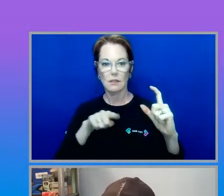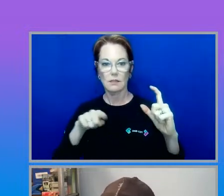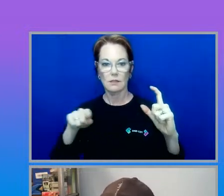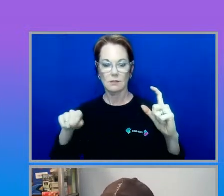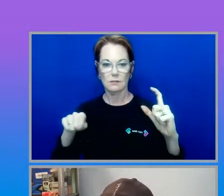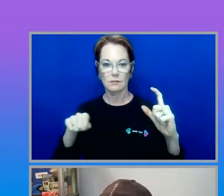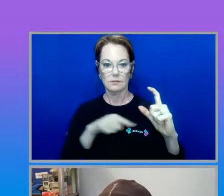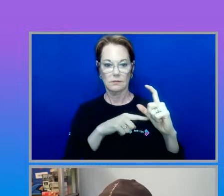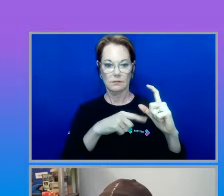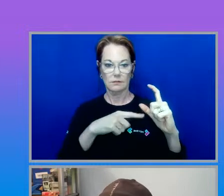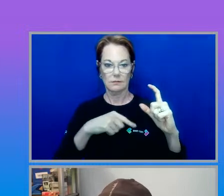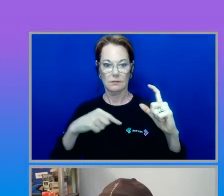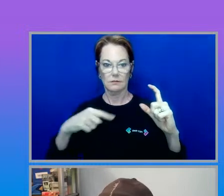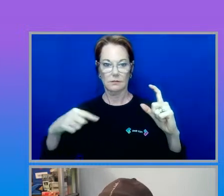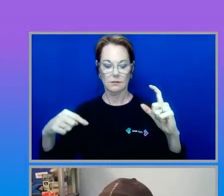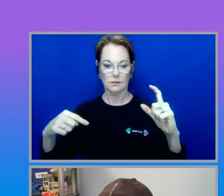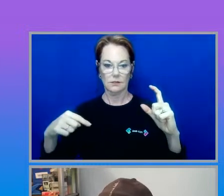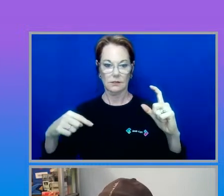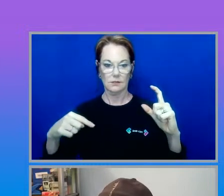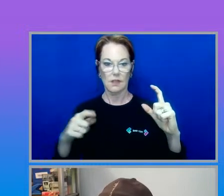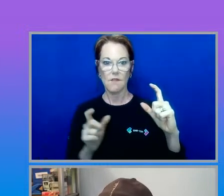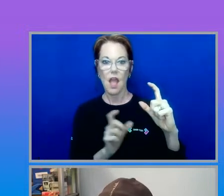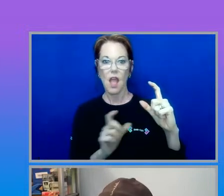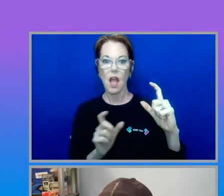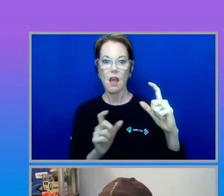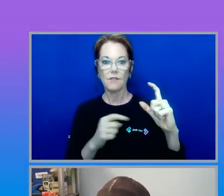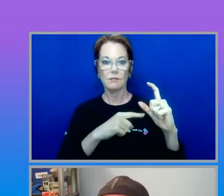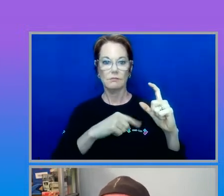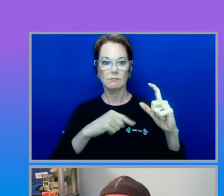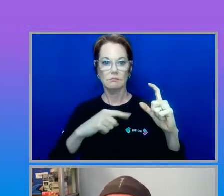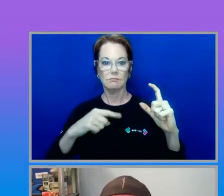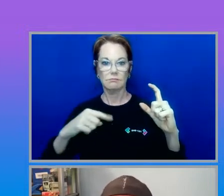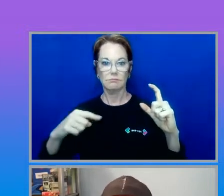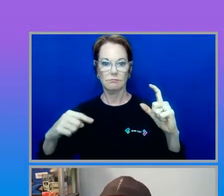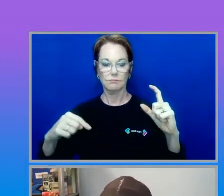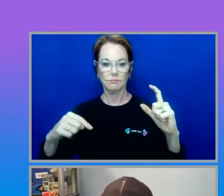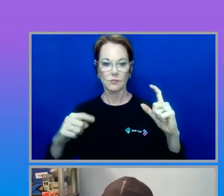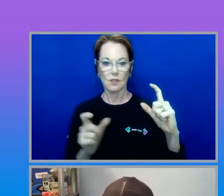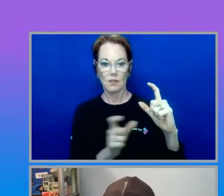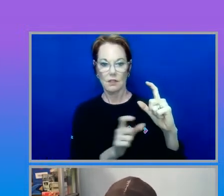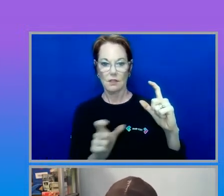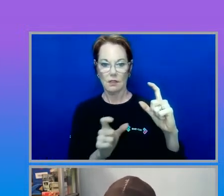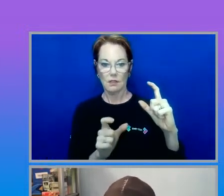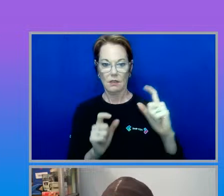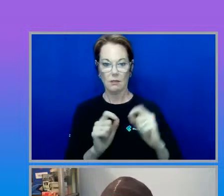underneath my H2. And if I hover